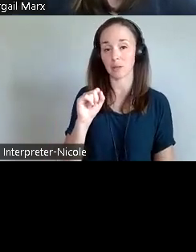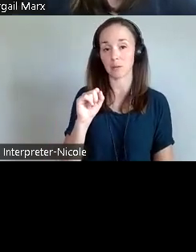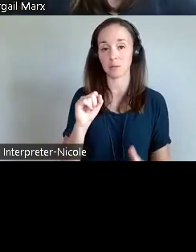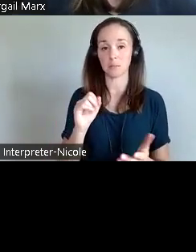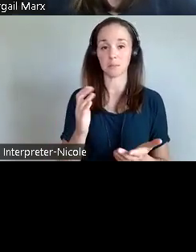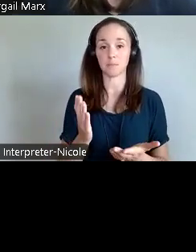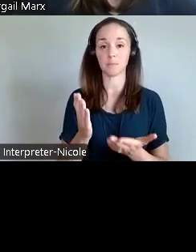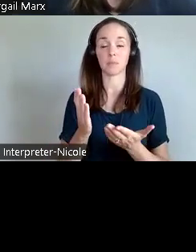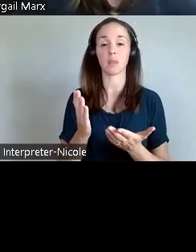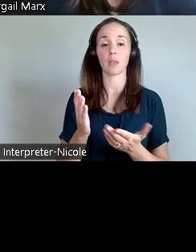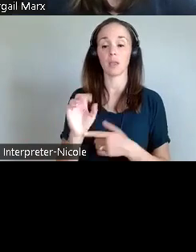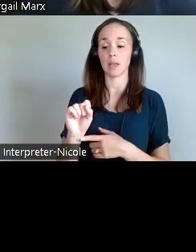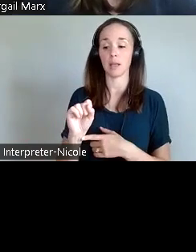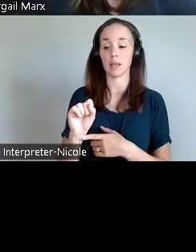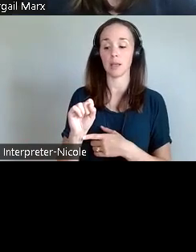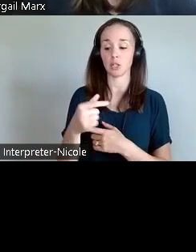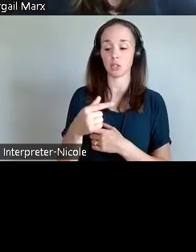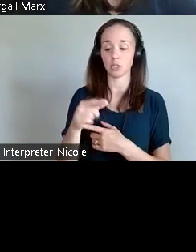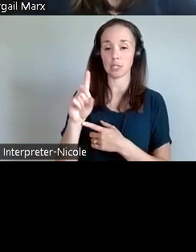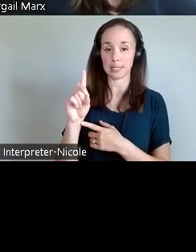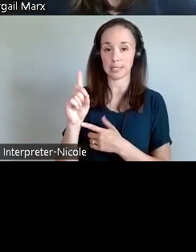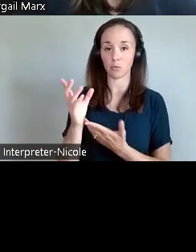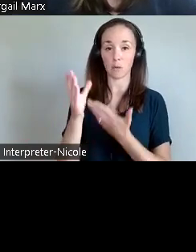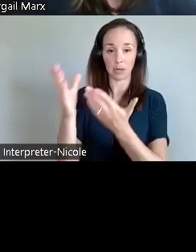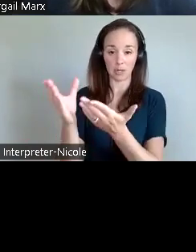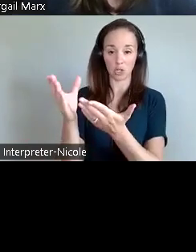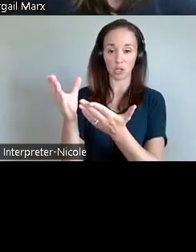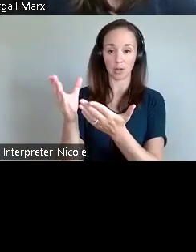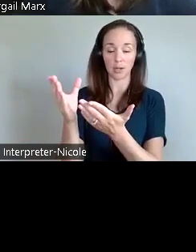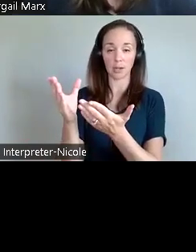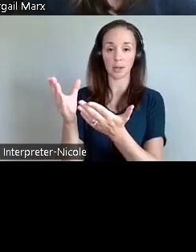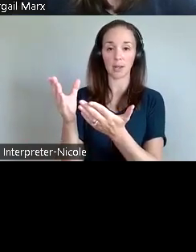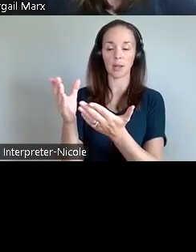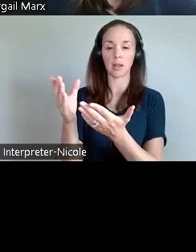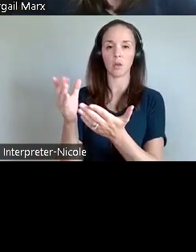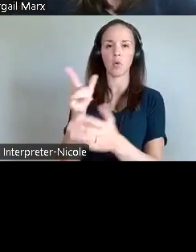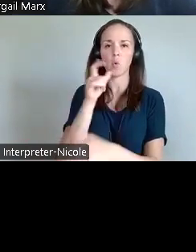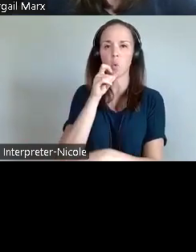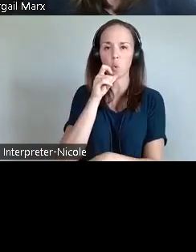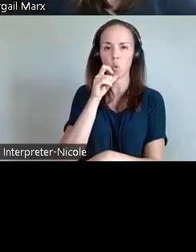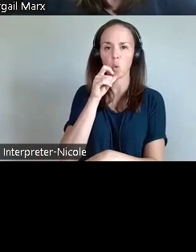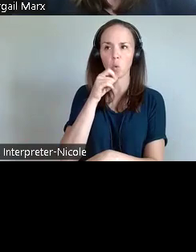a speech-generating device or an SGD has to come from a licensed speech language